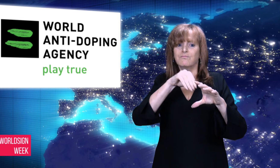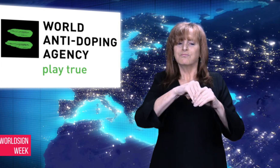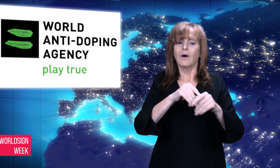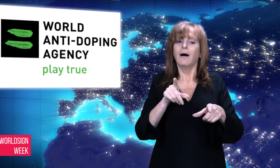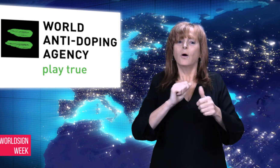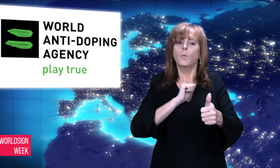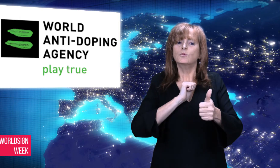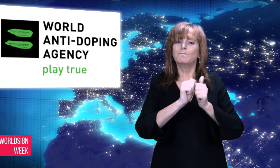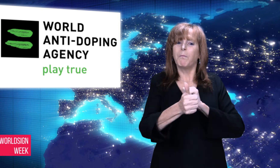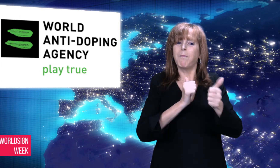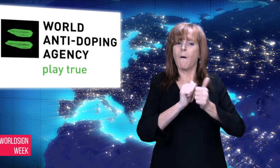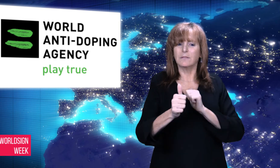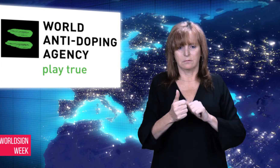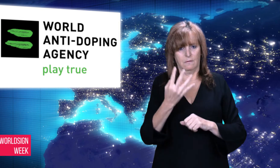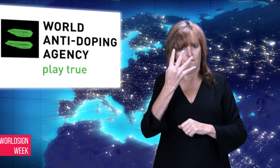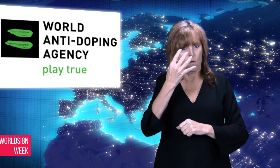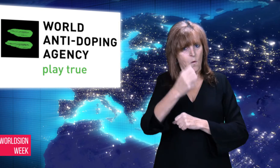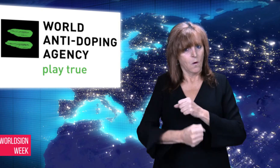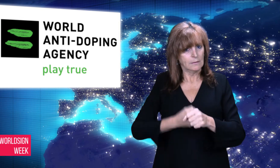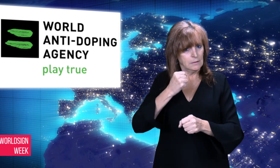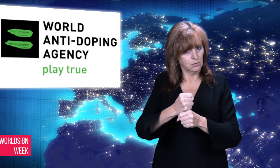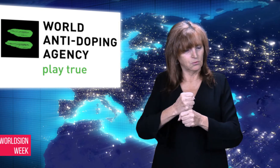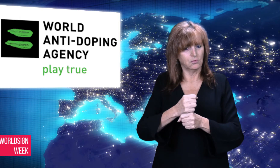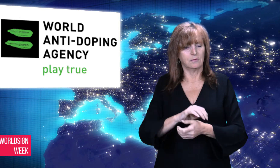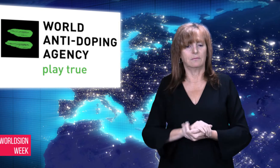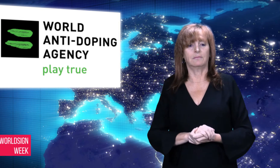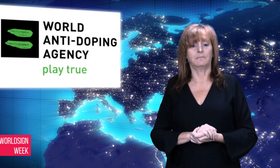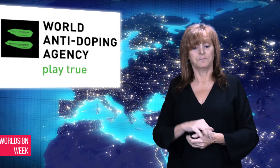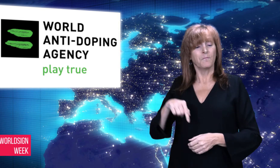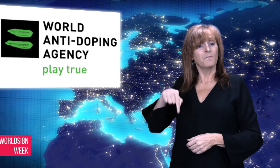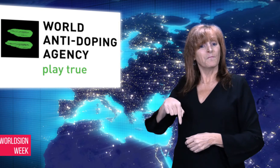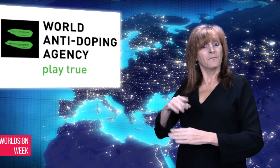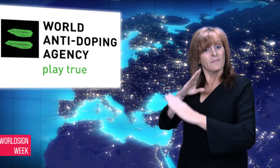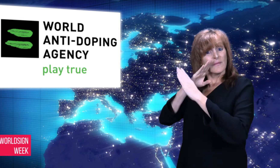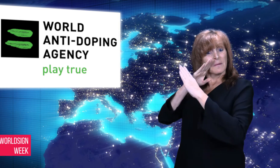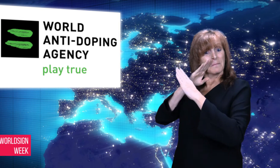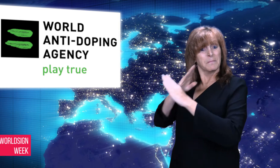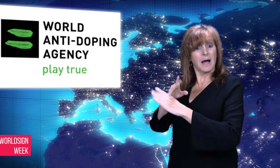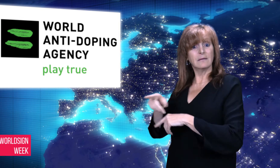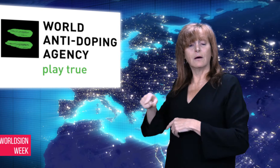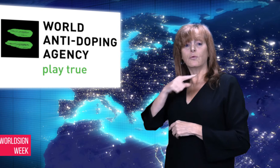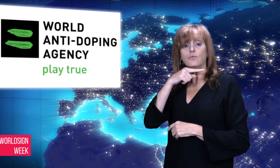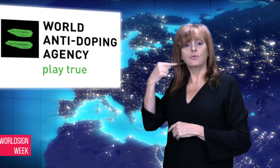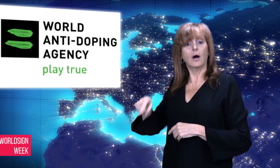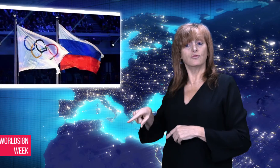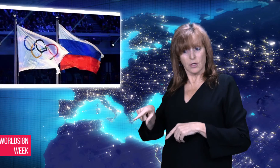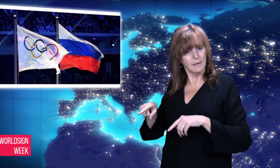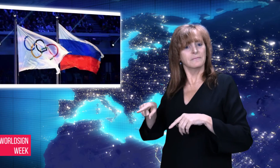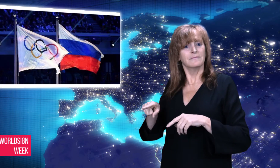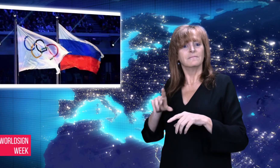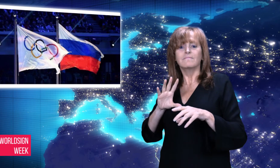has banned Russia from participating in major sports for four years.